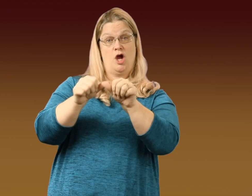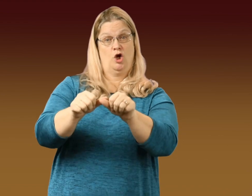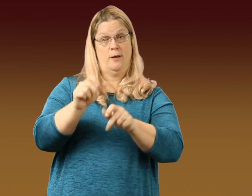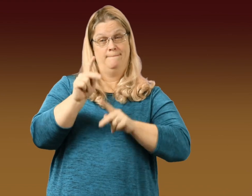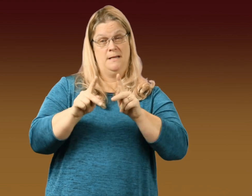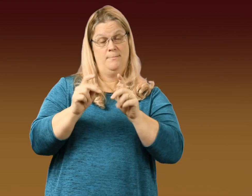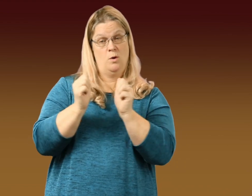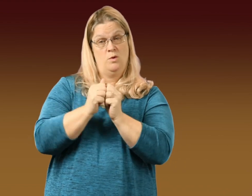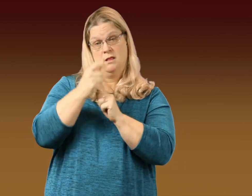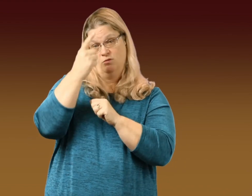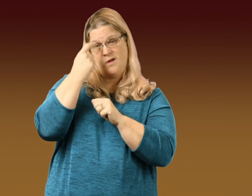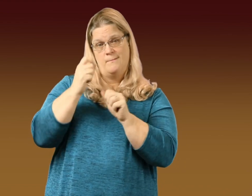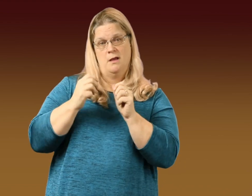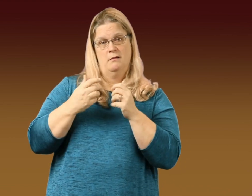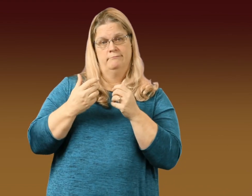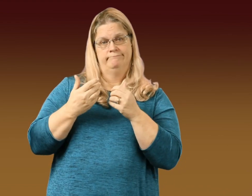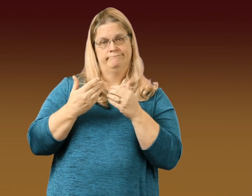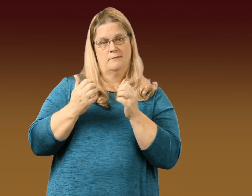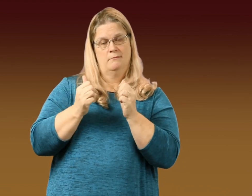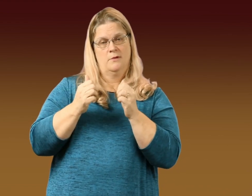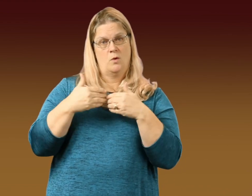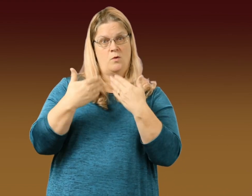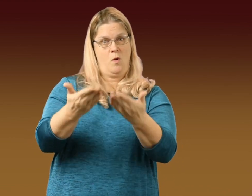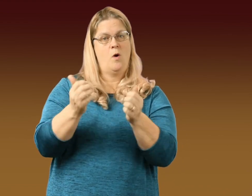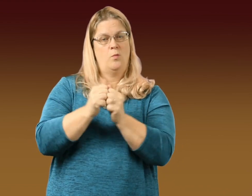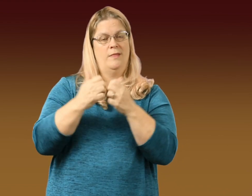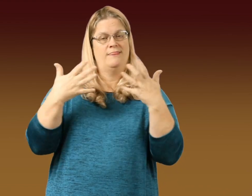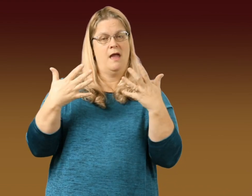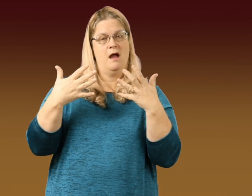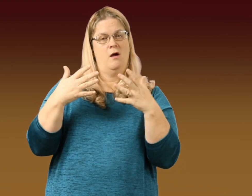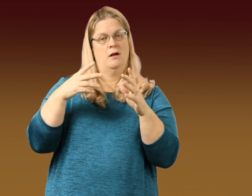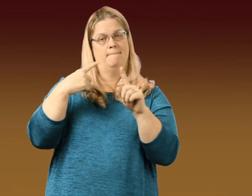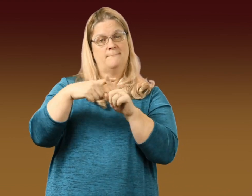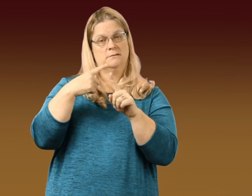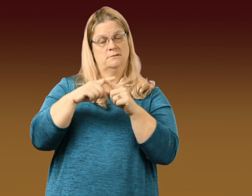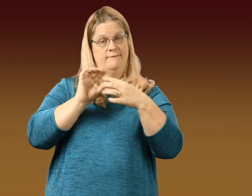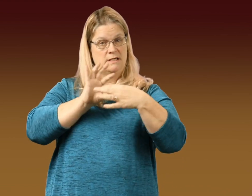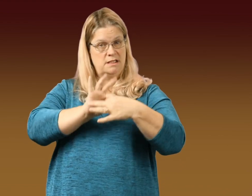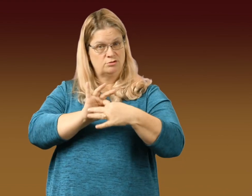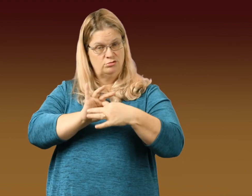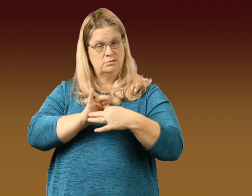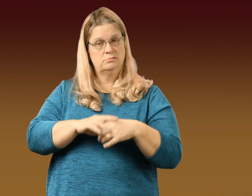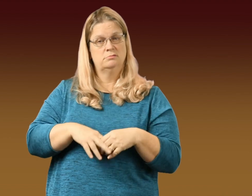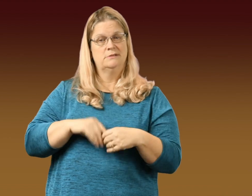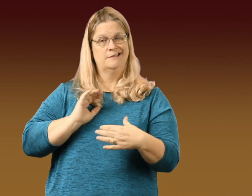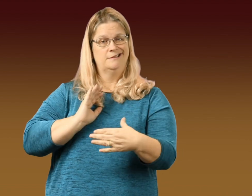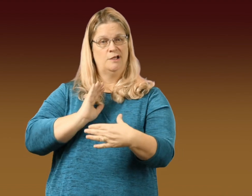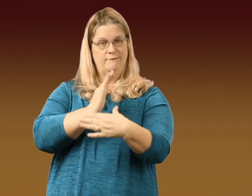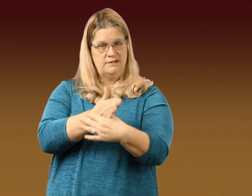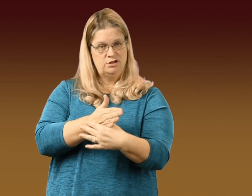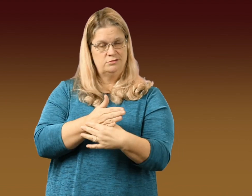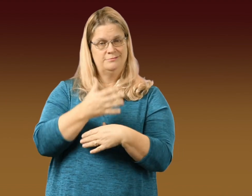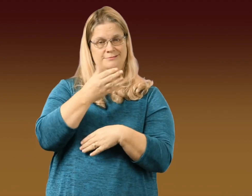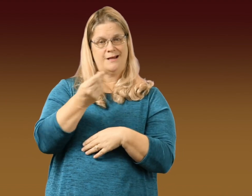The longer people with trauma go without any positive connections, interventions,